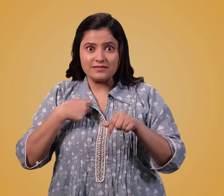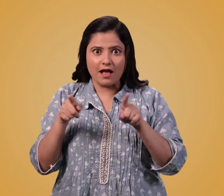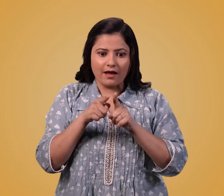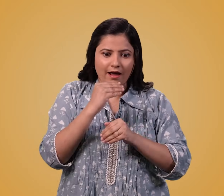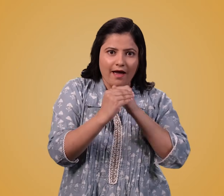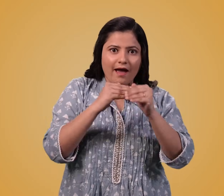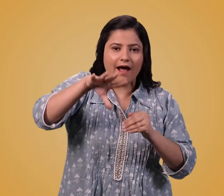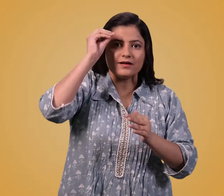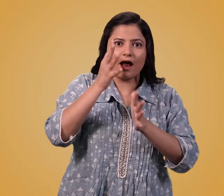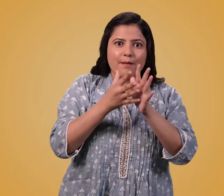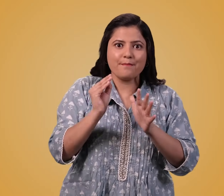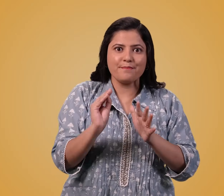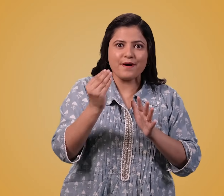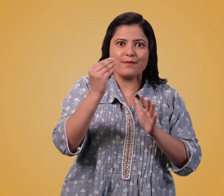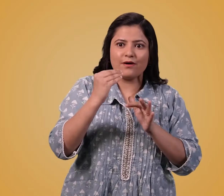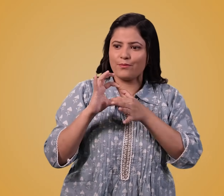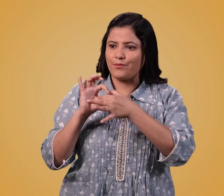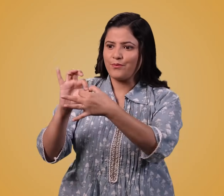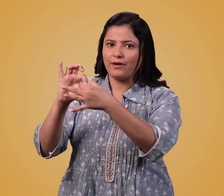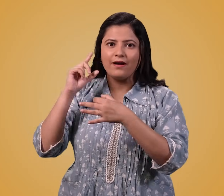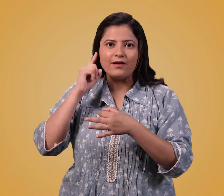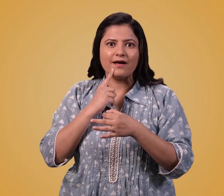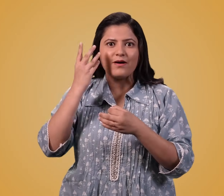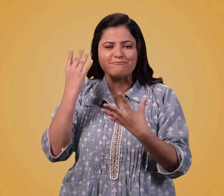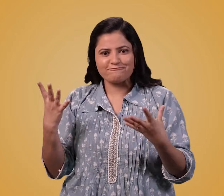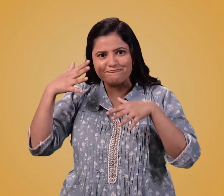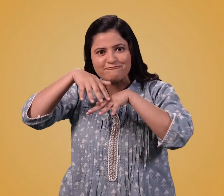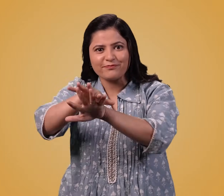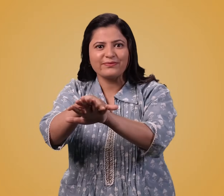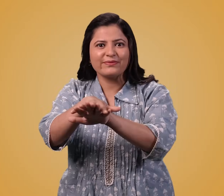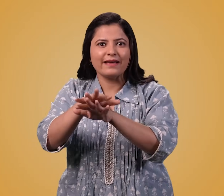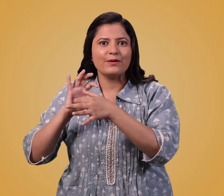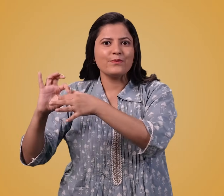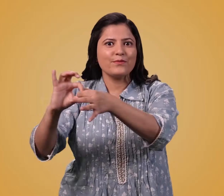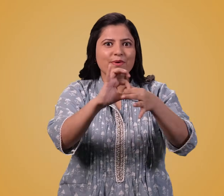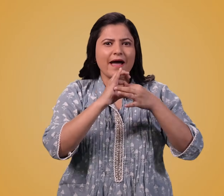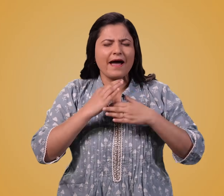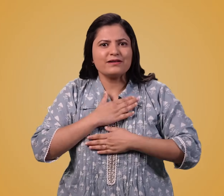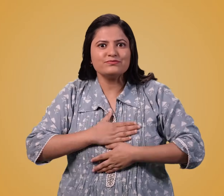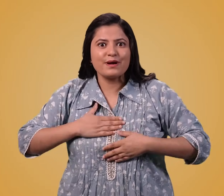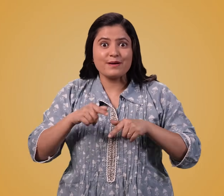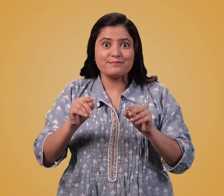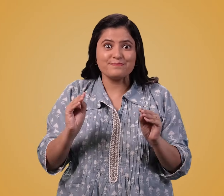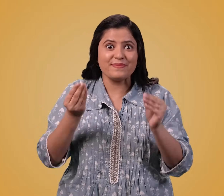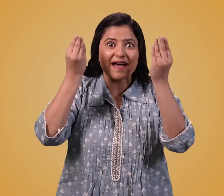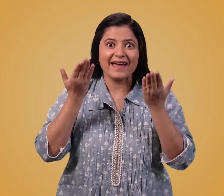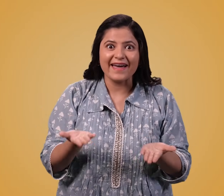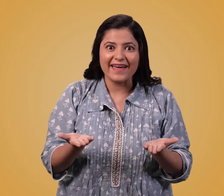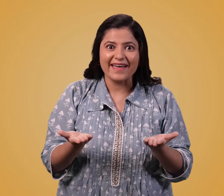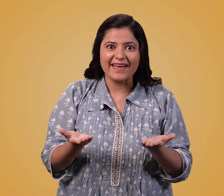Both parties stand to gain from this. The space becomes inclusive and everyone can enjoy. Now isn't that better!